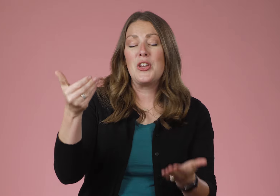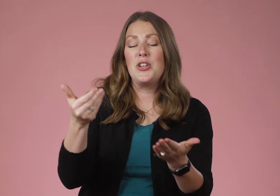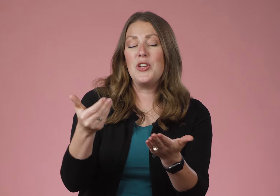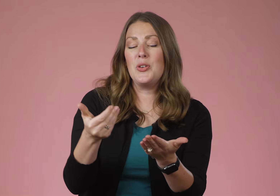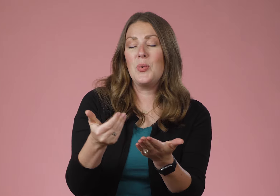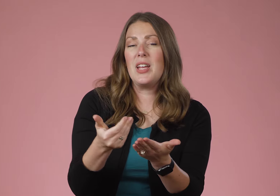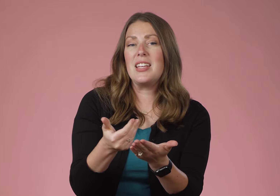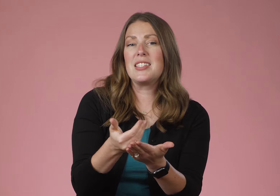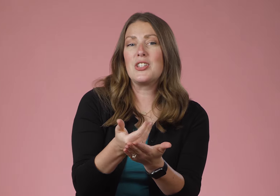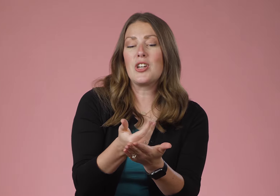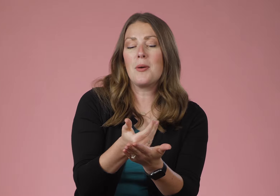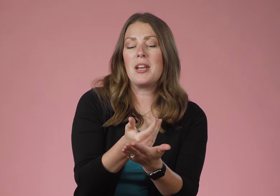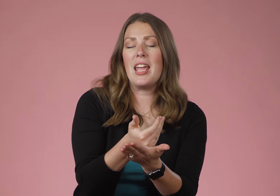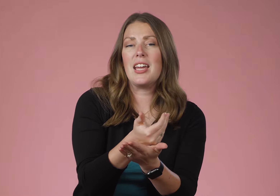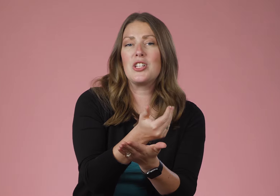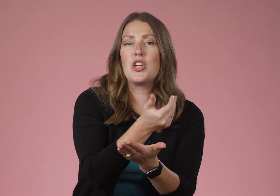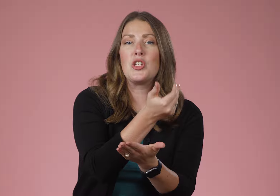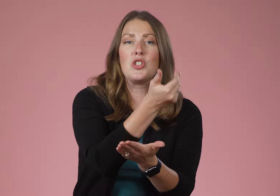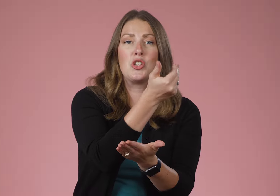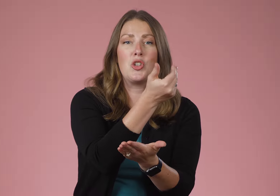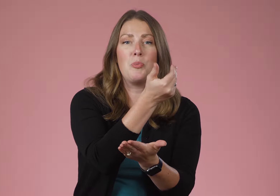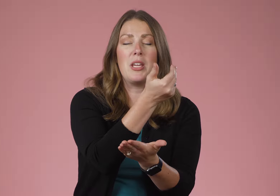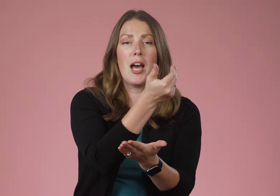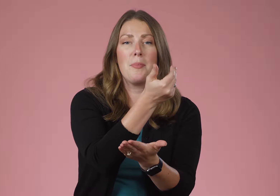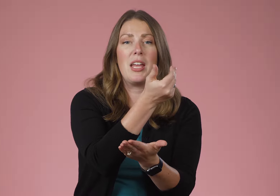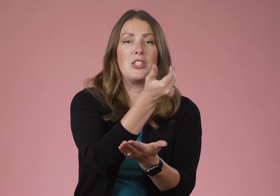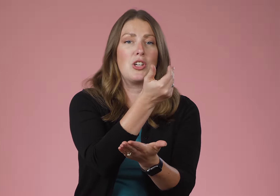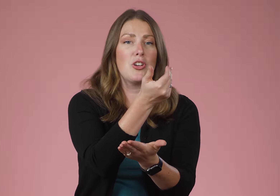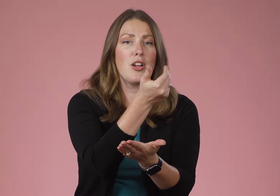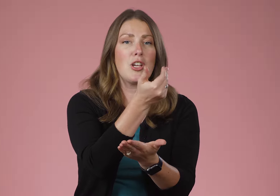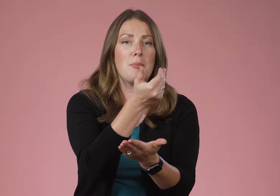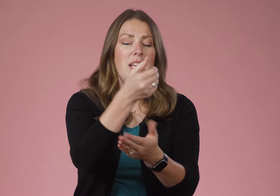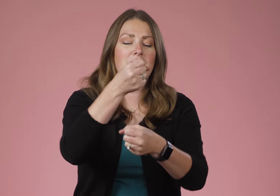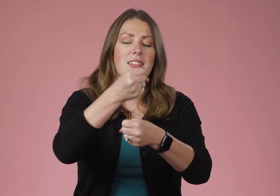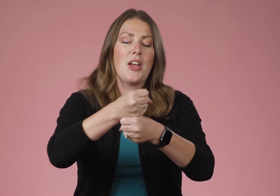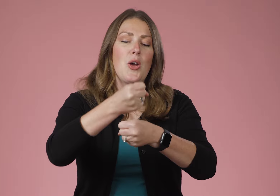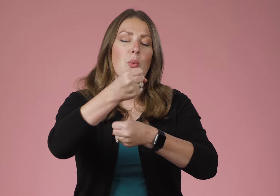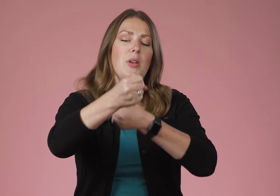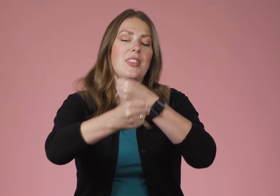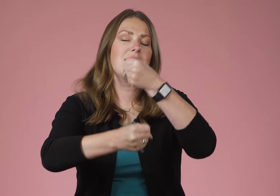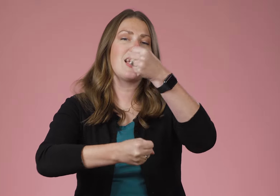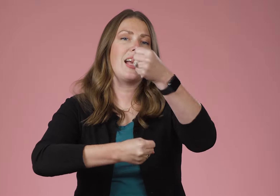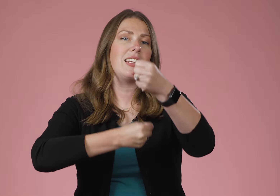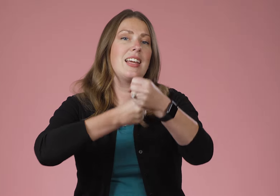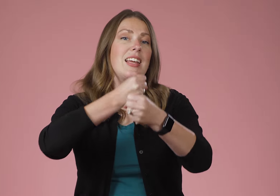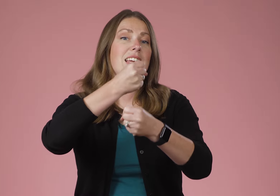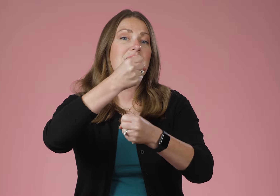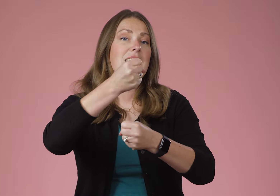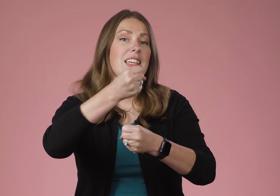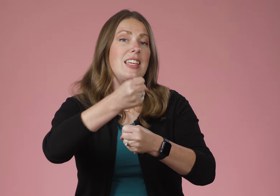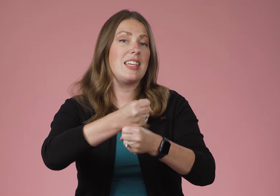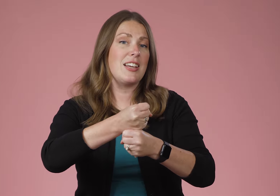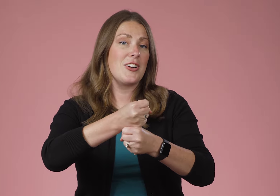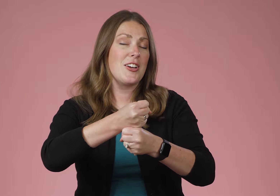New is the dominant hand scooping up into your non-dominant with this sign year.